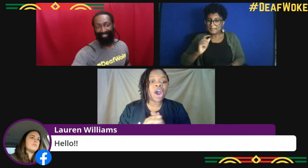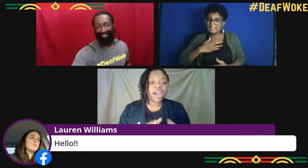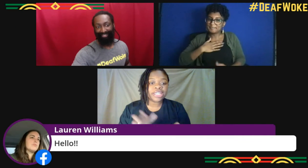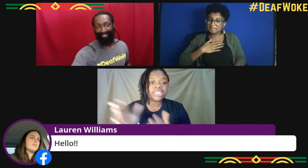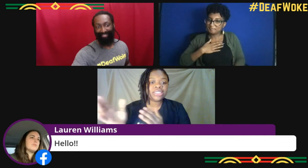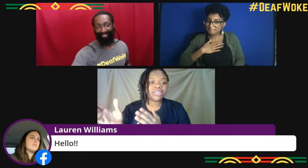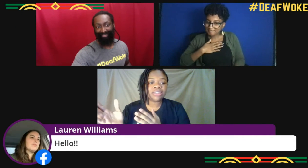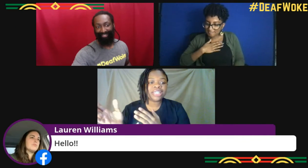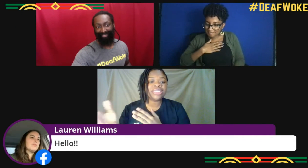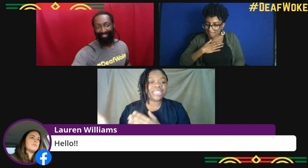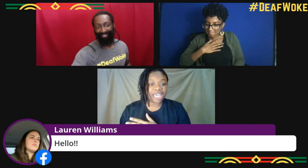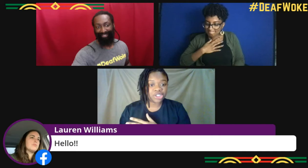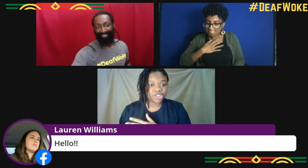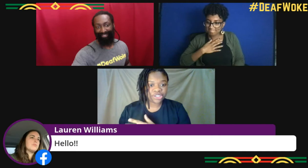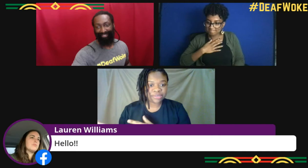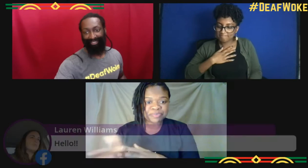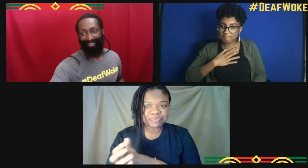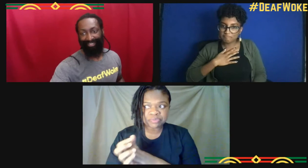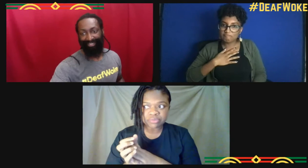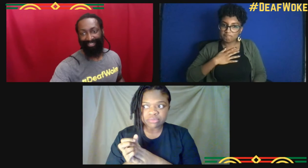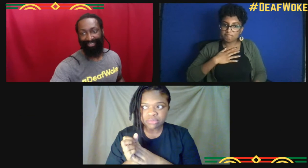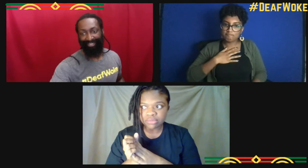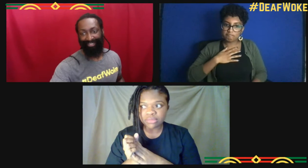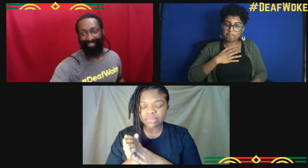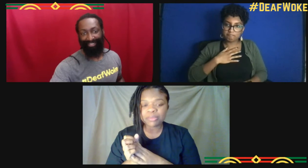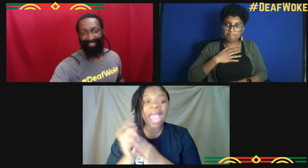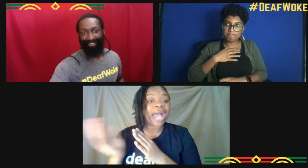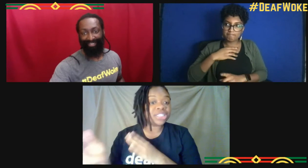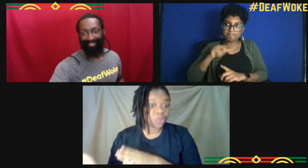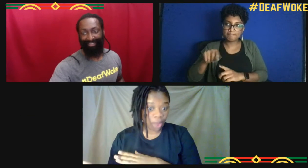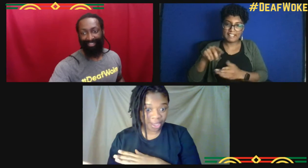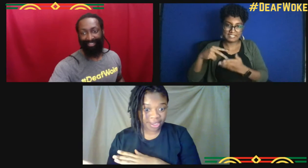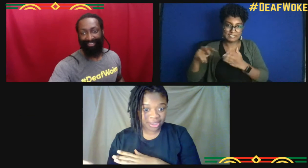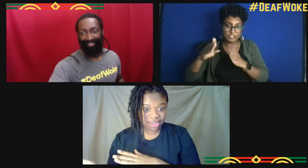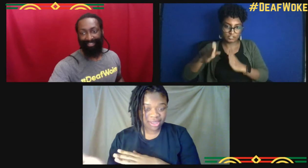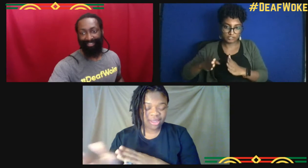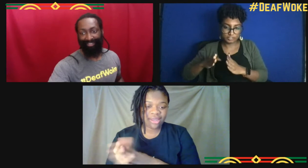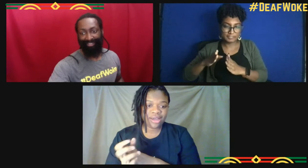the artist that's the dancer passed away a few days ago